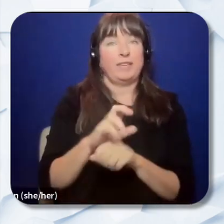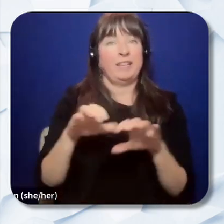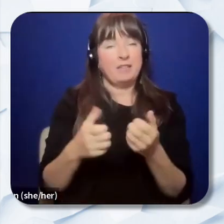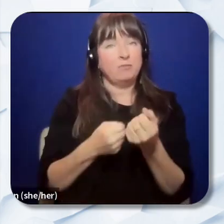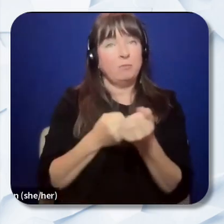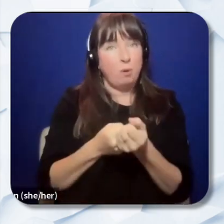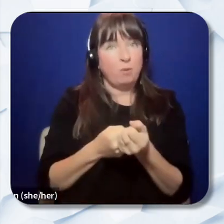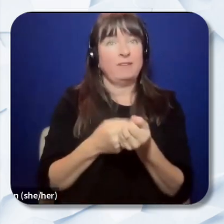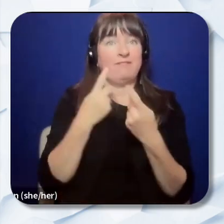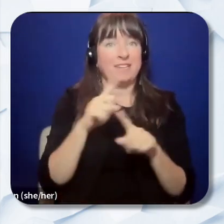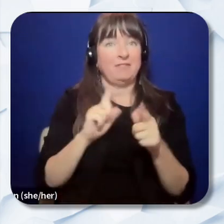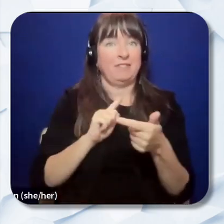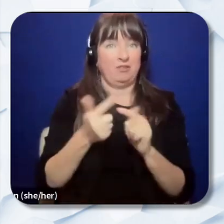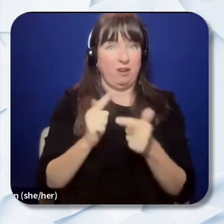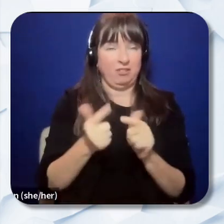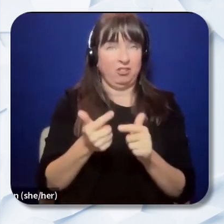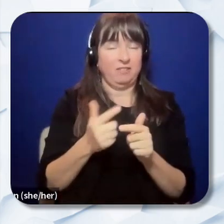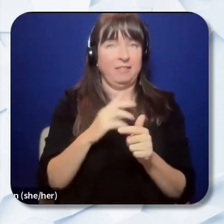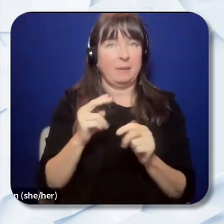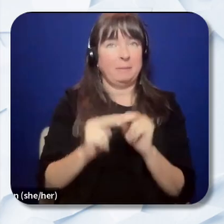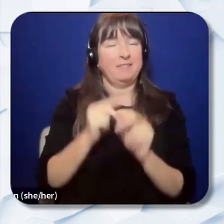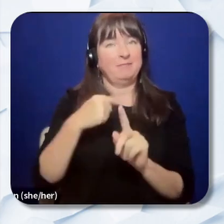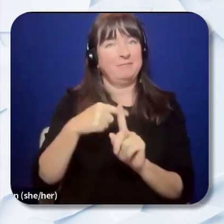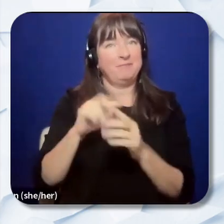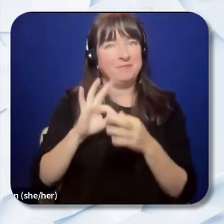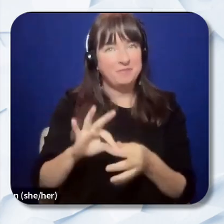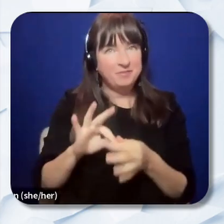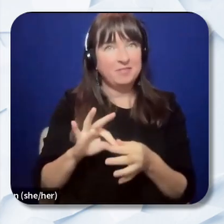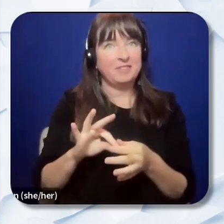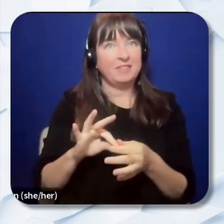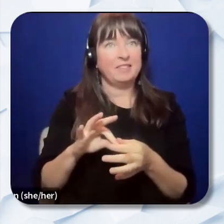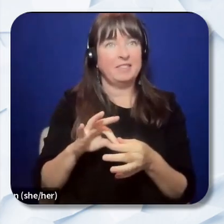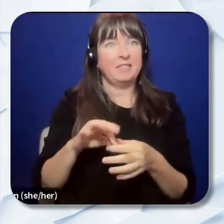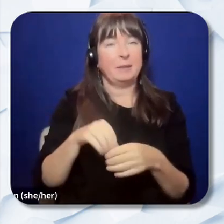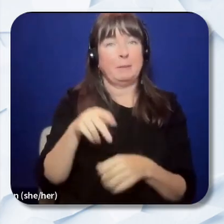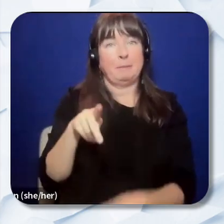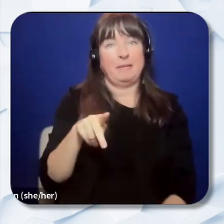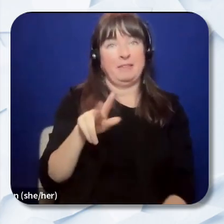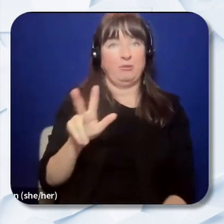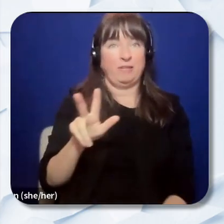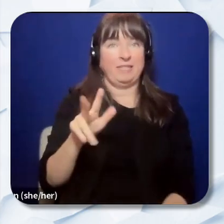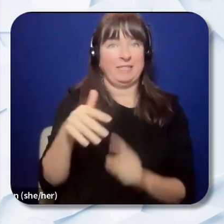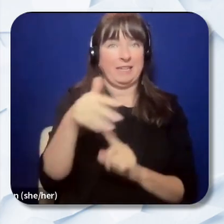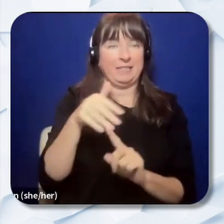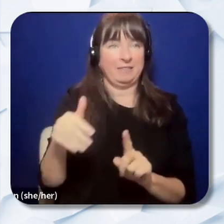Effective Interactions and Build Positive Relationships in P-3 Settings. This is our